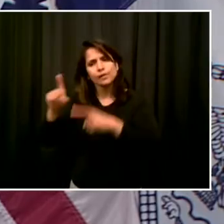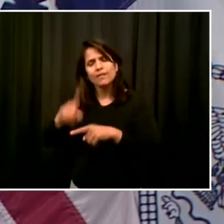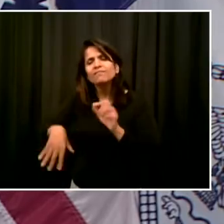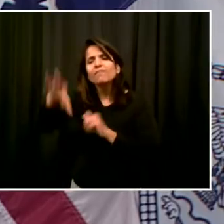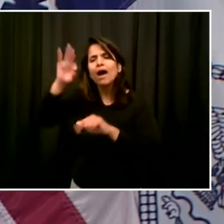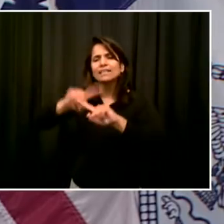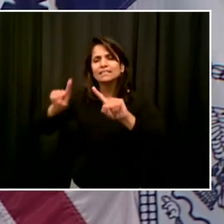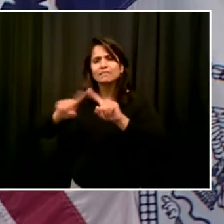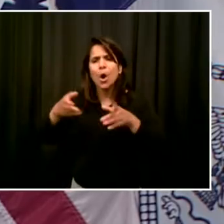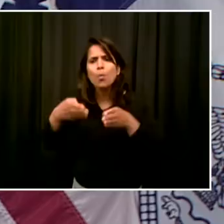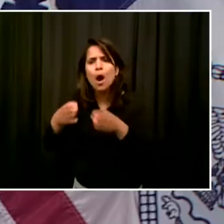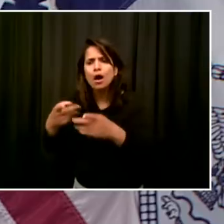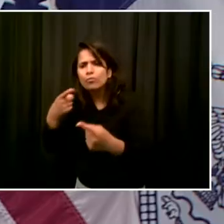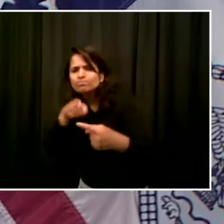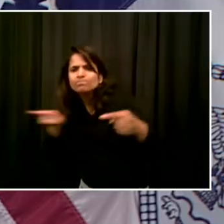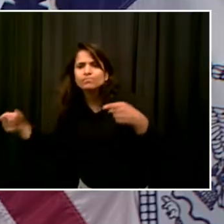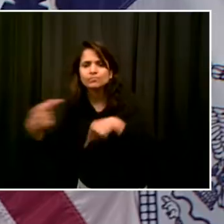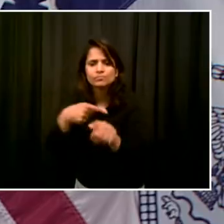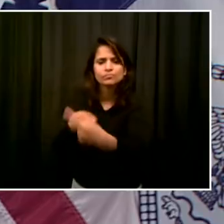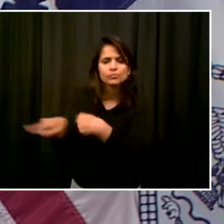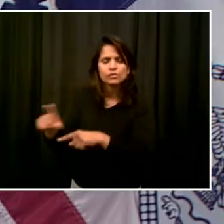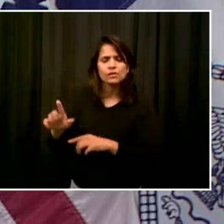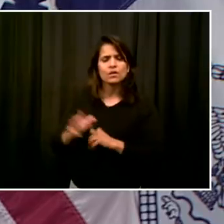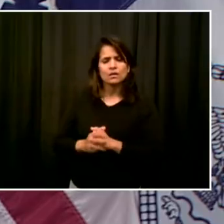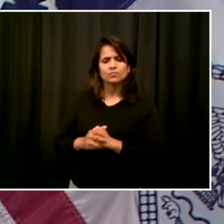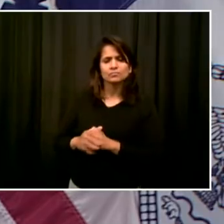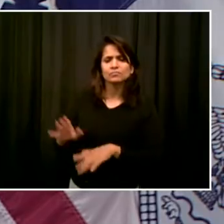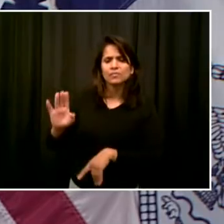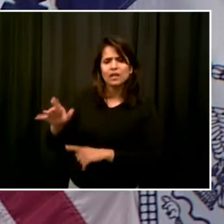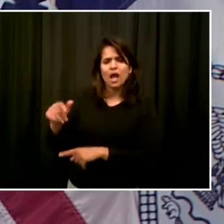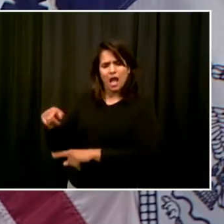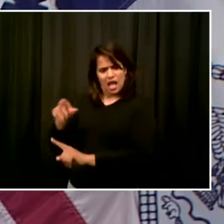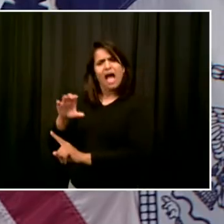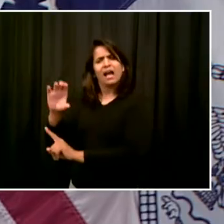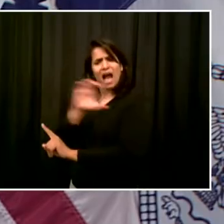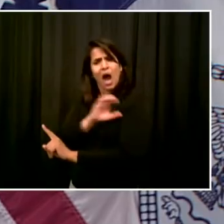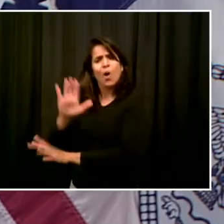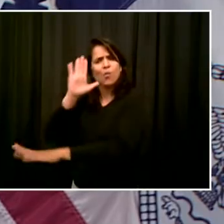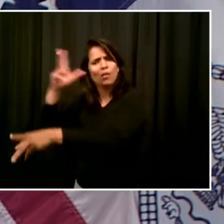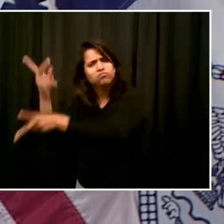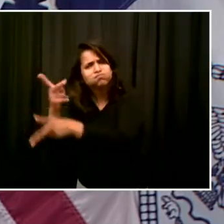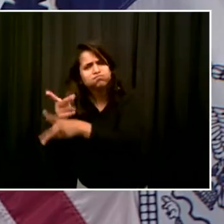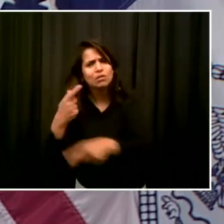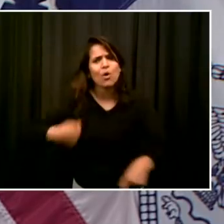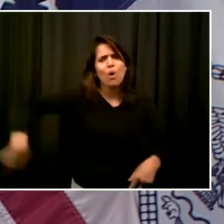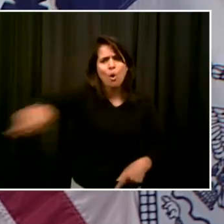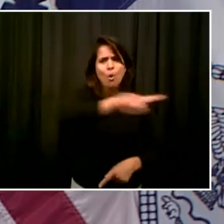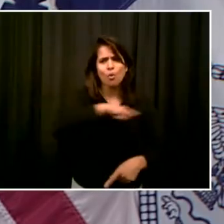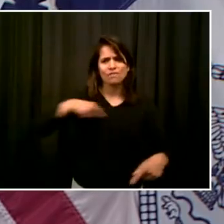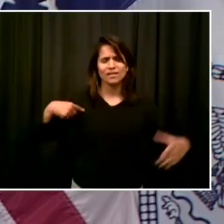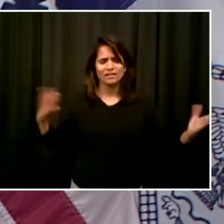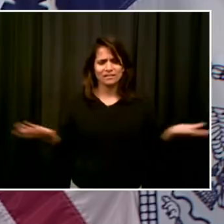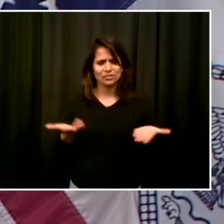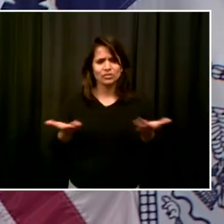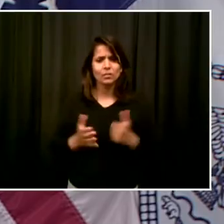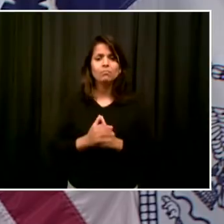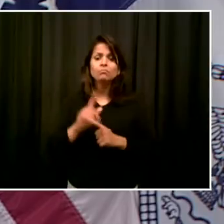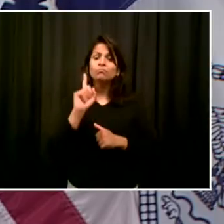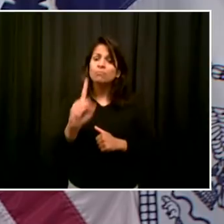AND I DON'T HAVE DOA UBT N IMY MIND THEY WILL FIND A WATOY E B MORE EFFECTIVE AND EFFICIENT. THE HAVE FOR YEANARS D ETHY WILL KEEP US SAFE. WE ALL UNDERSTAND